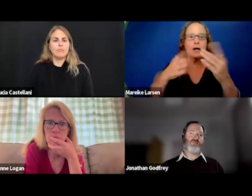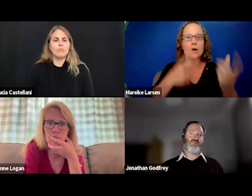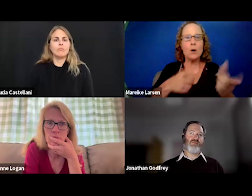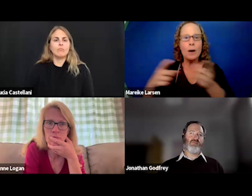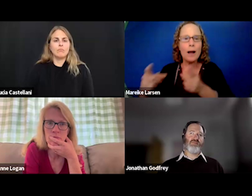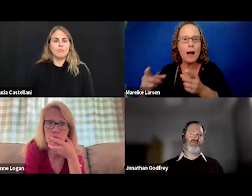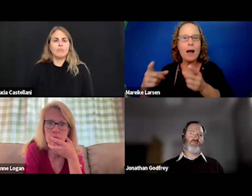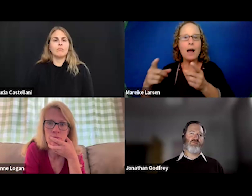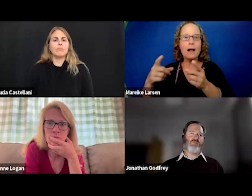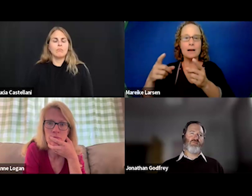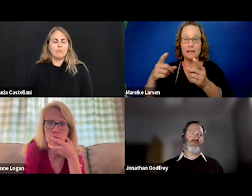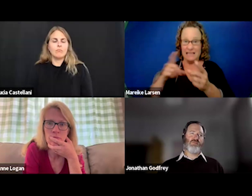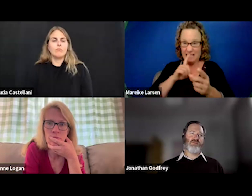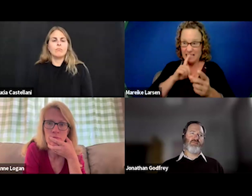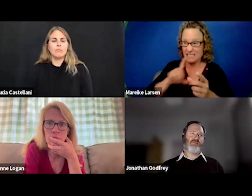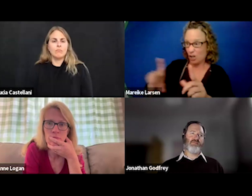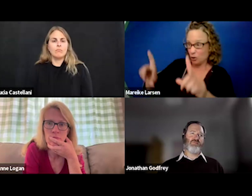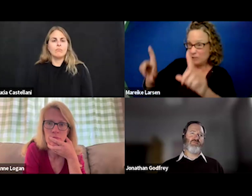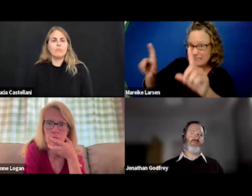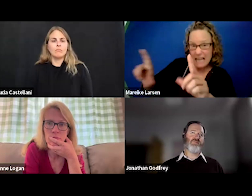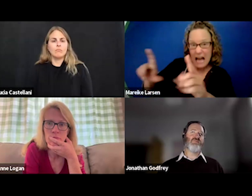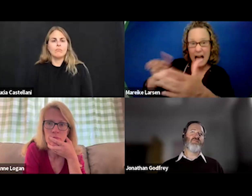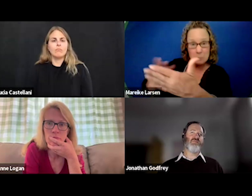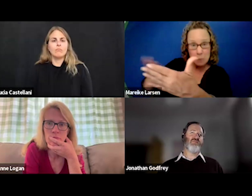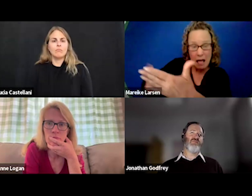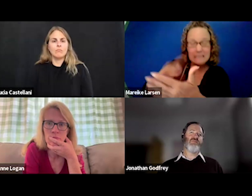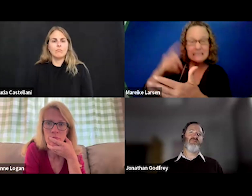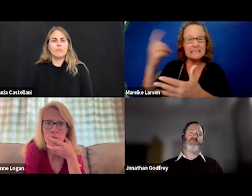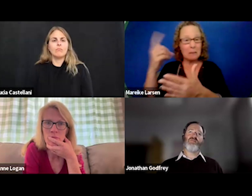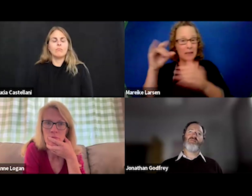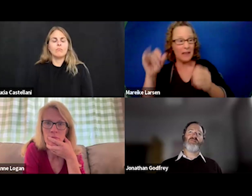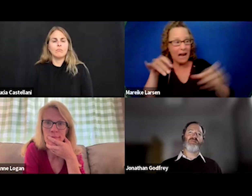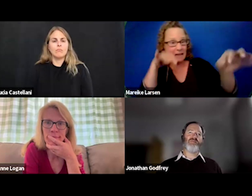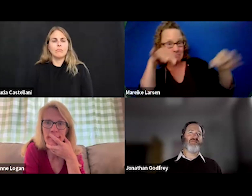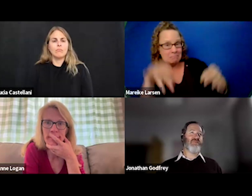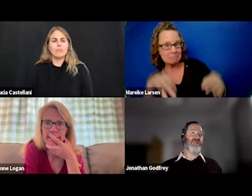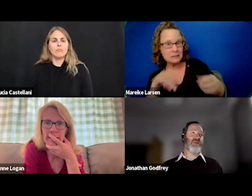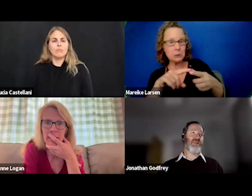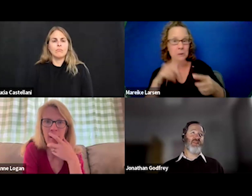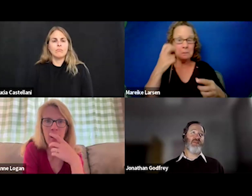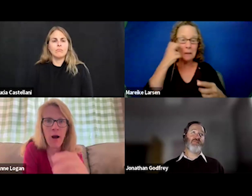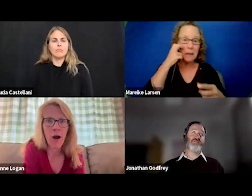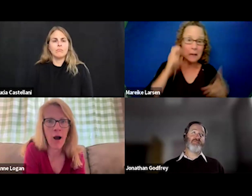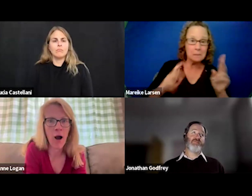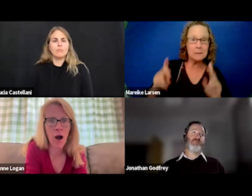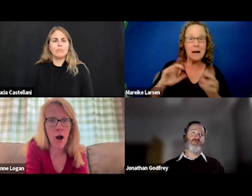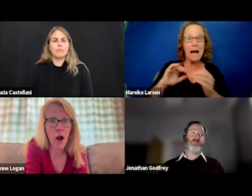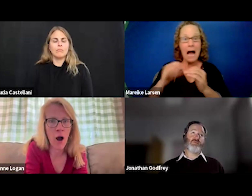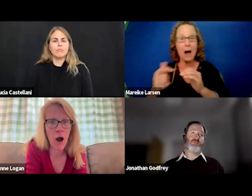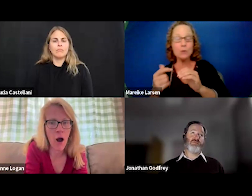to the academic experience. Venkatesh, any thoughts on this? Yes.